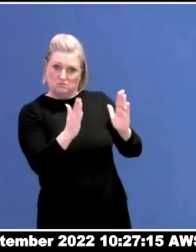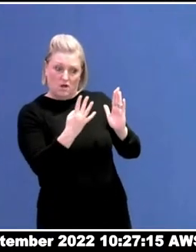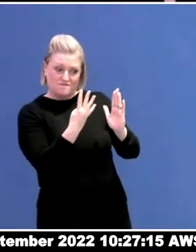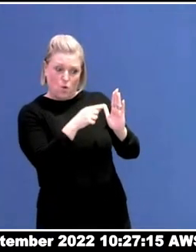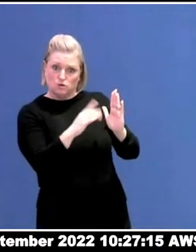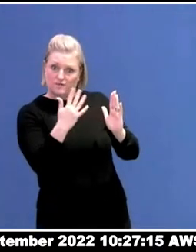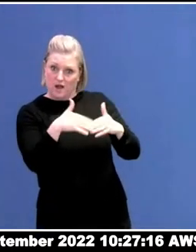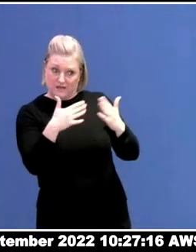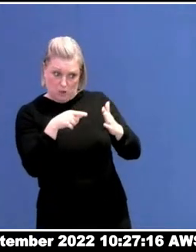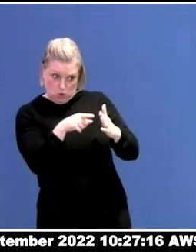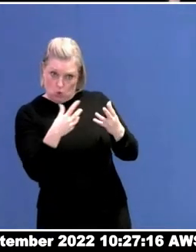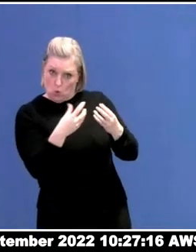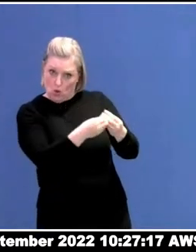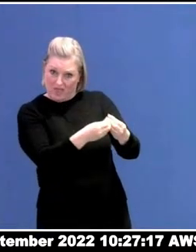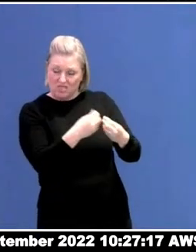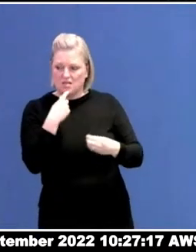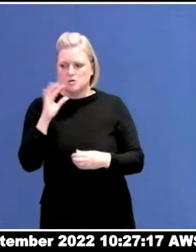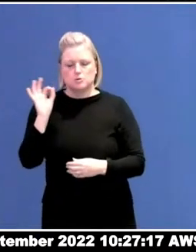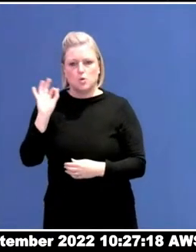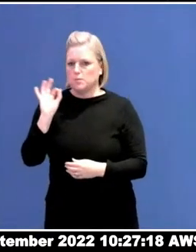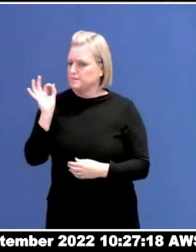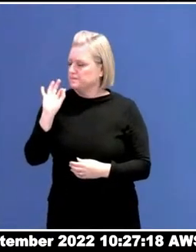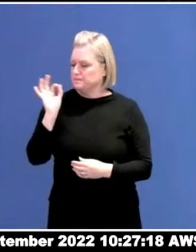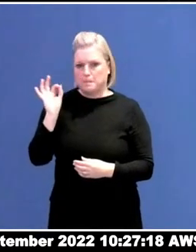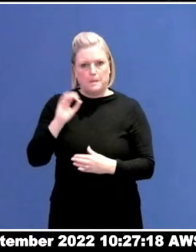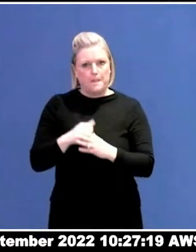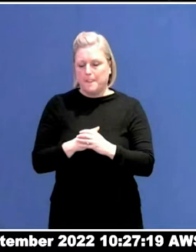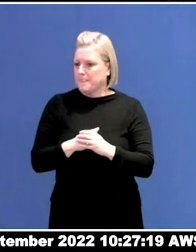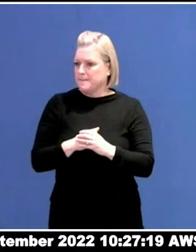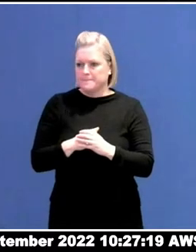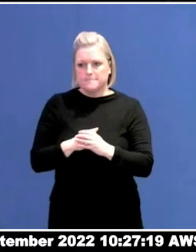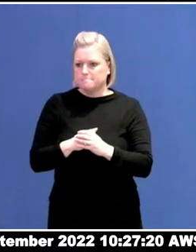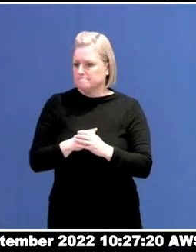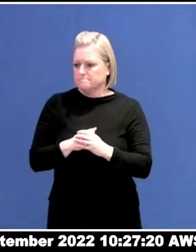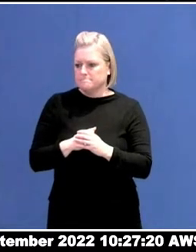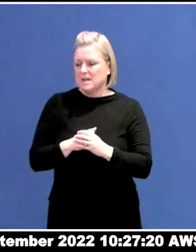No. The only times that we were allowed to spend with him would have been normal visiting days